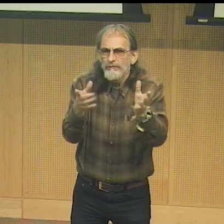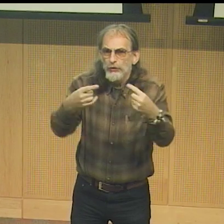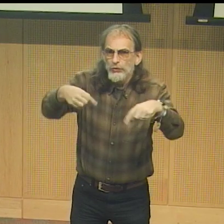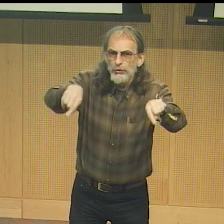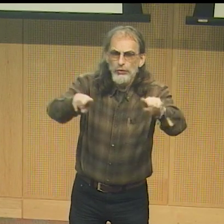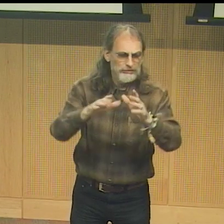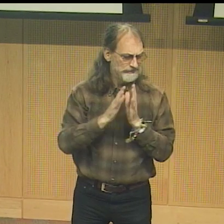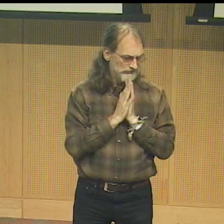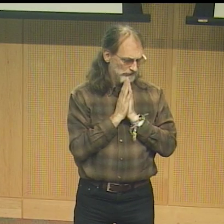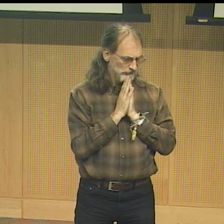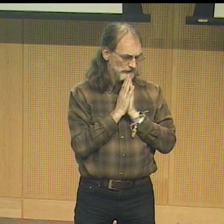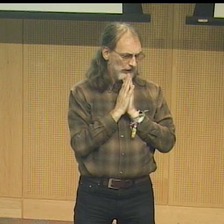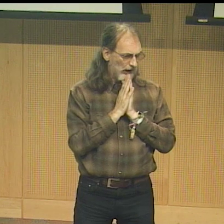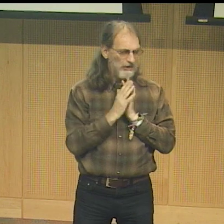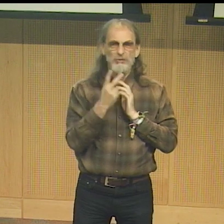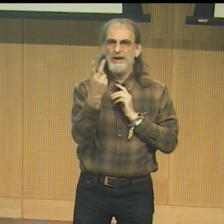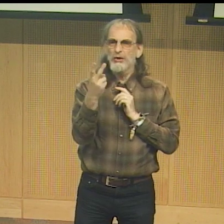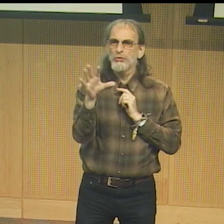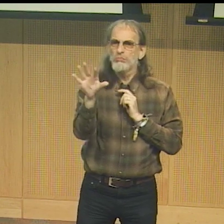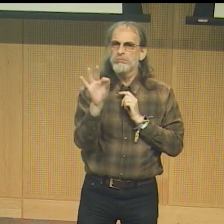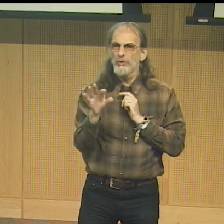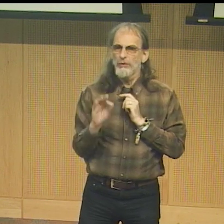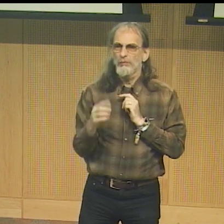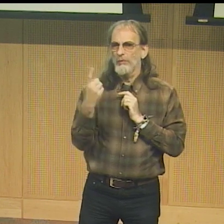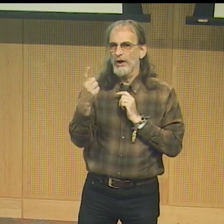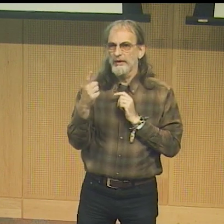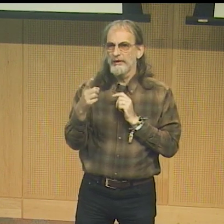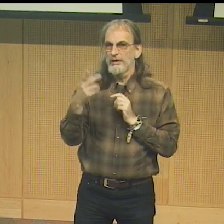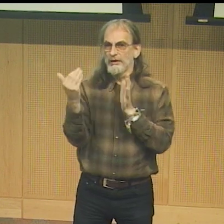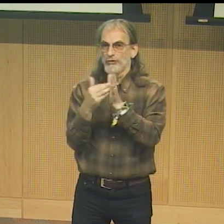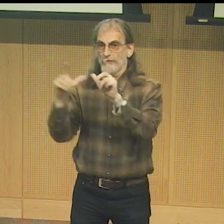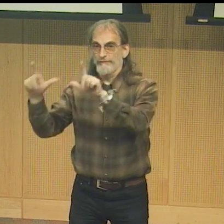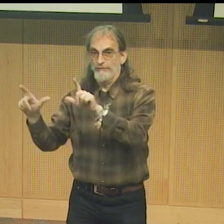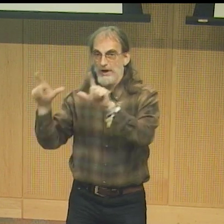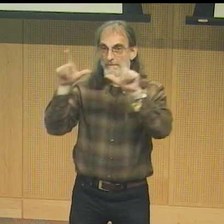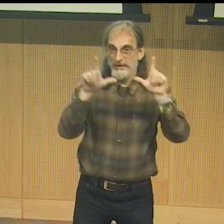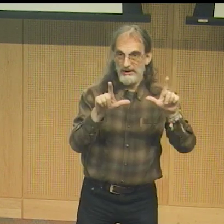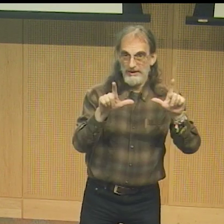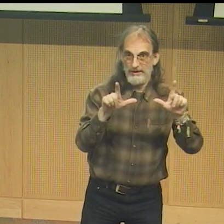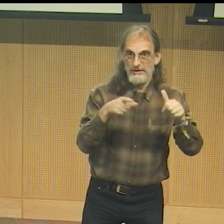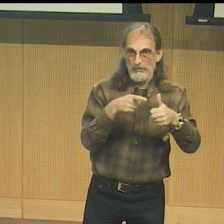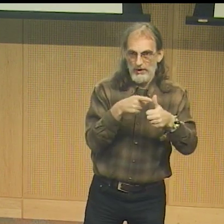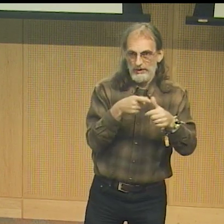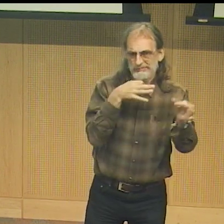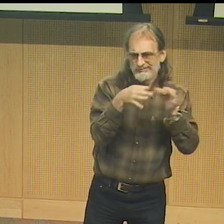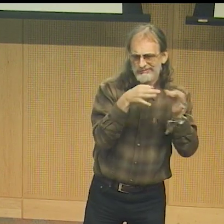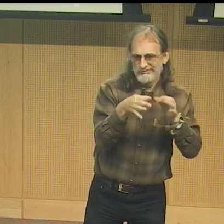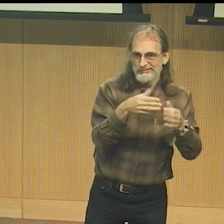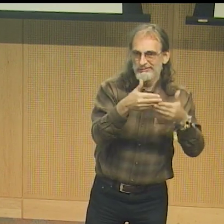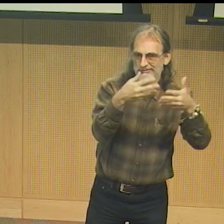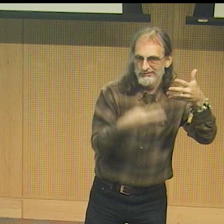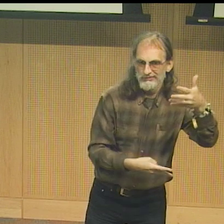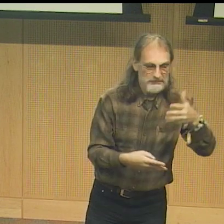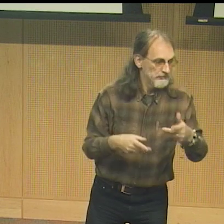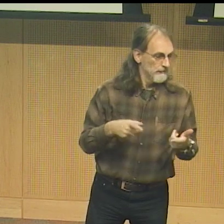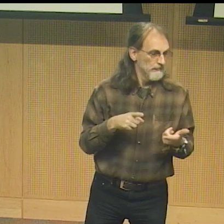So, let me think about how I want to utilize the information I have here to talk about reframing